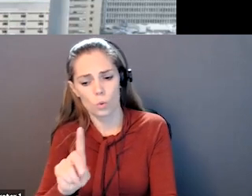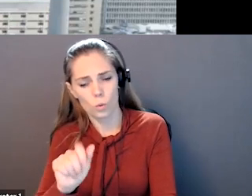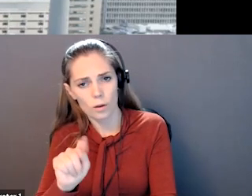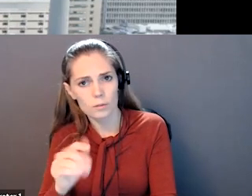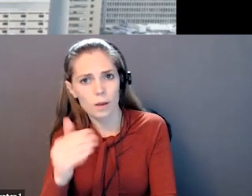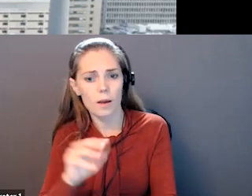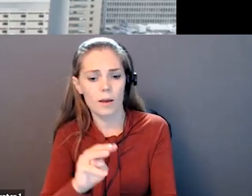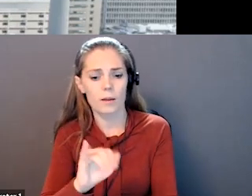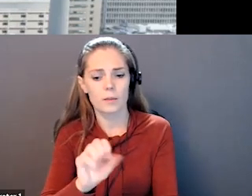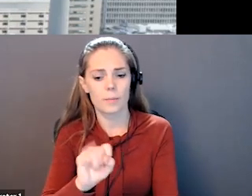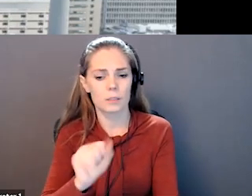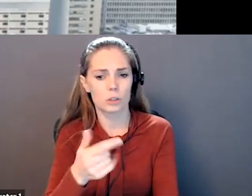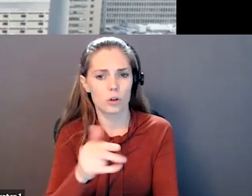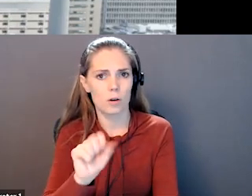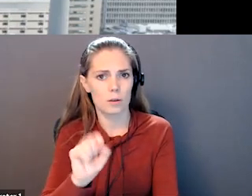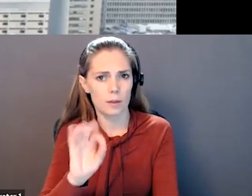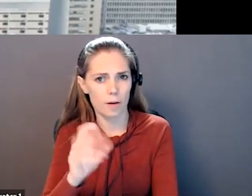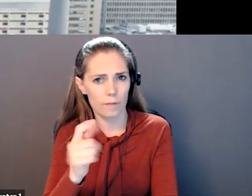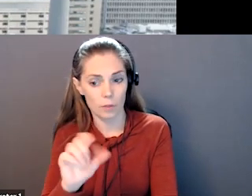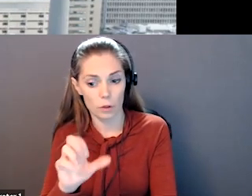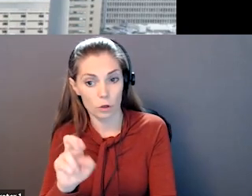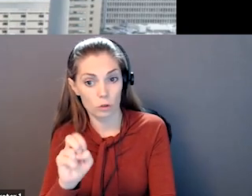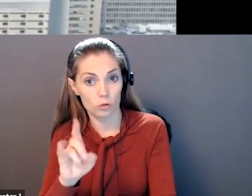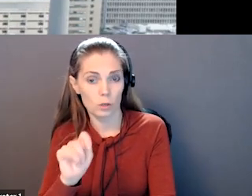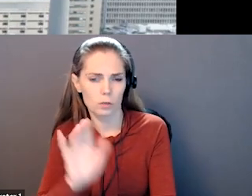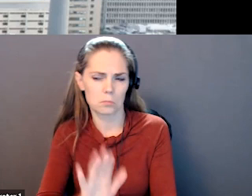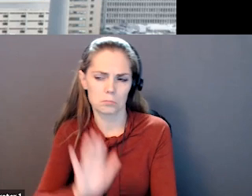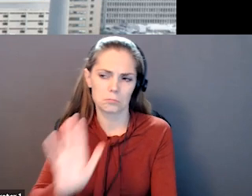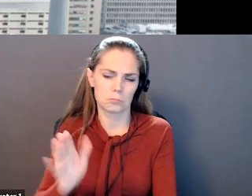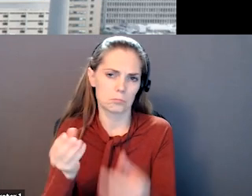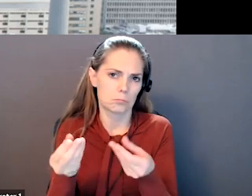And today this meeting place is still home to many Indigenous people from across Turtle